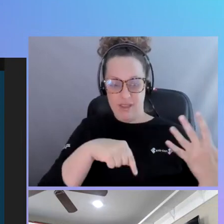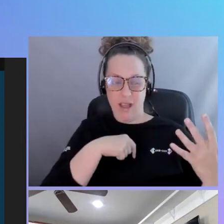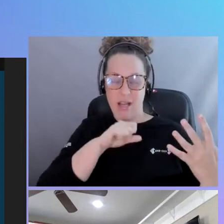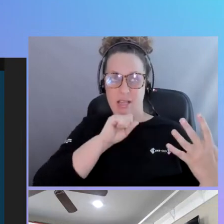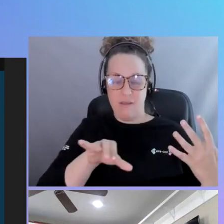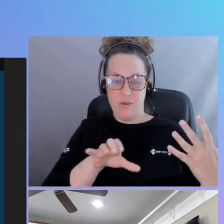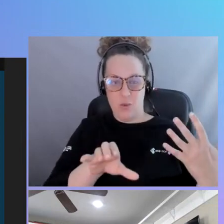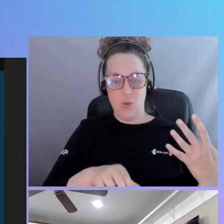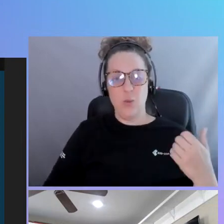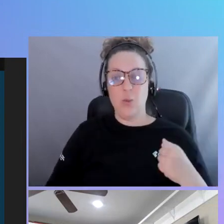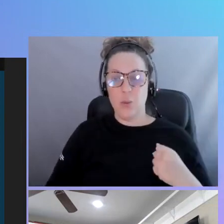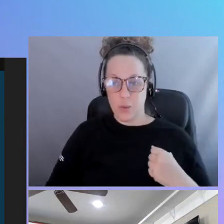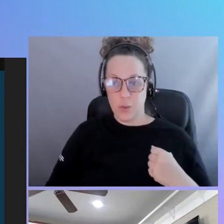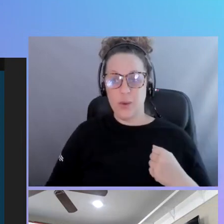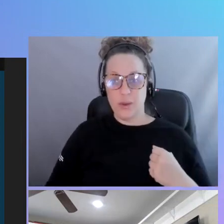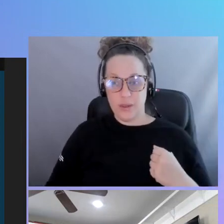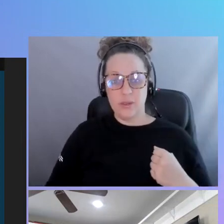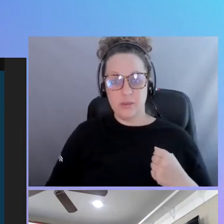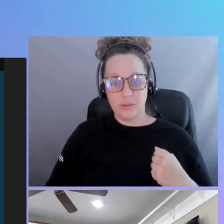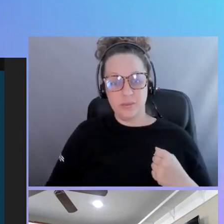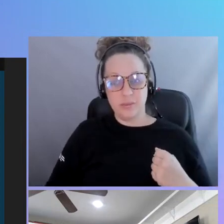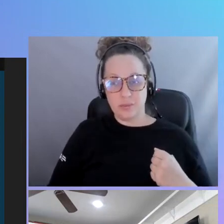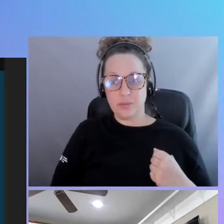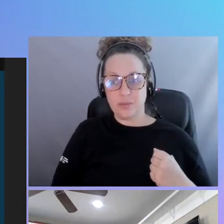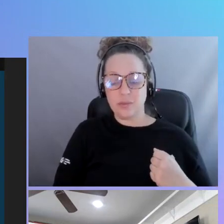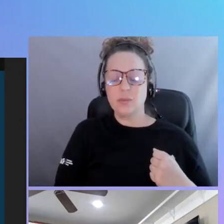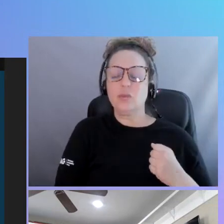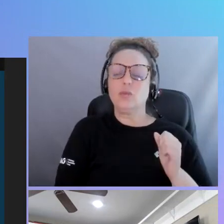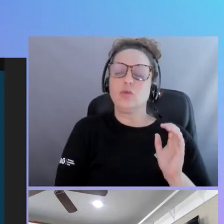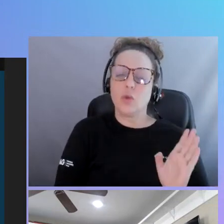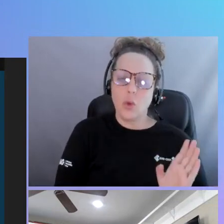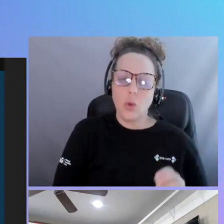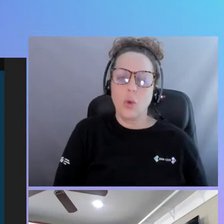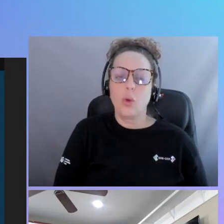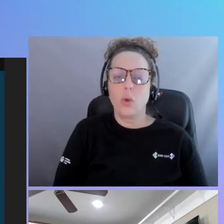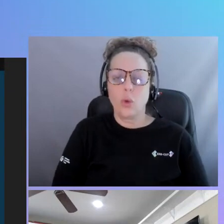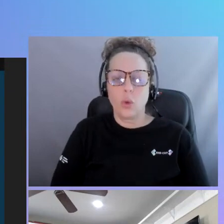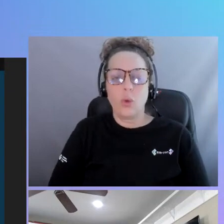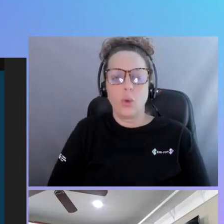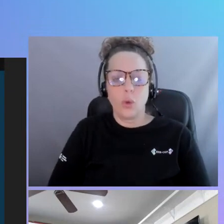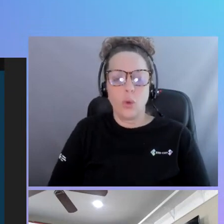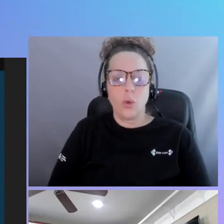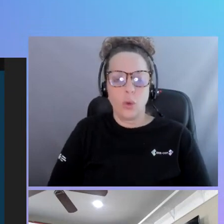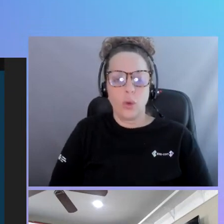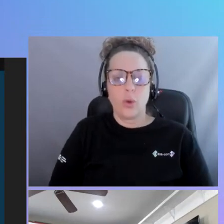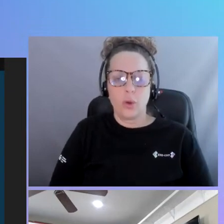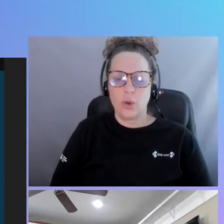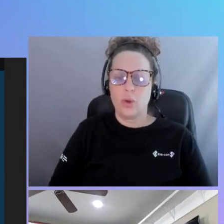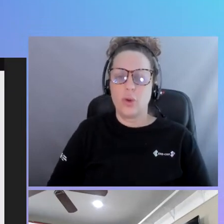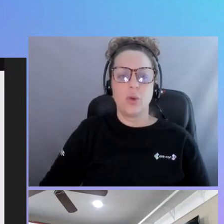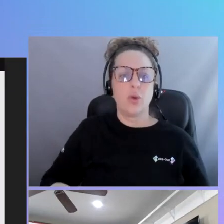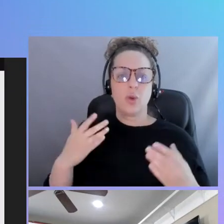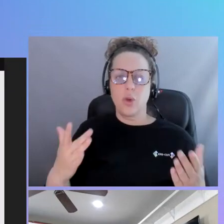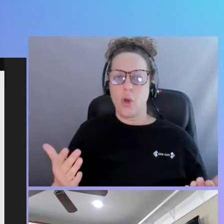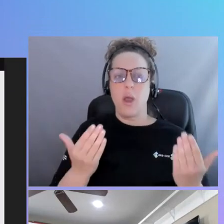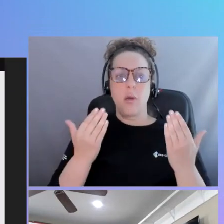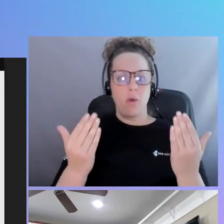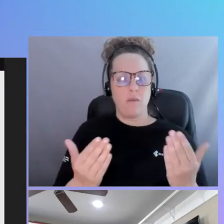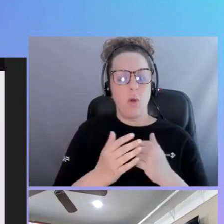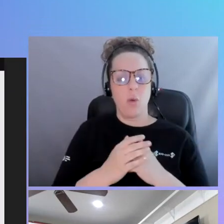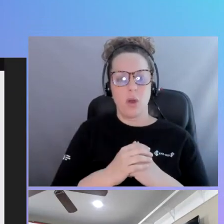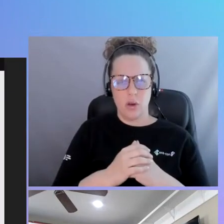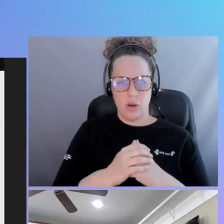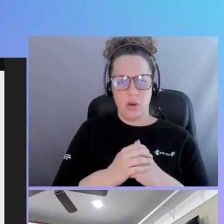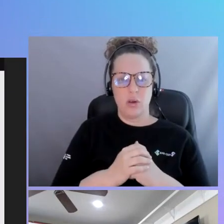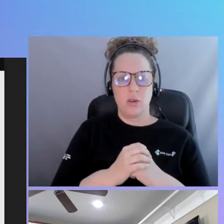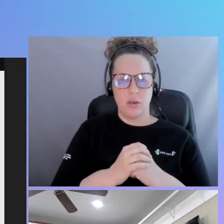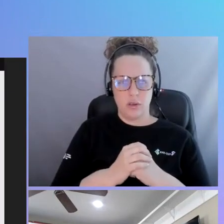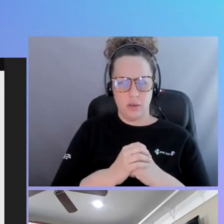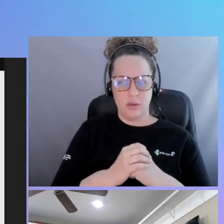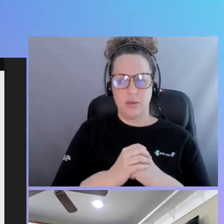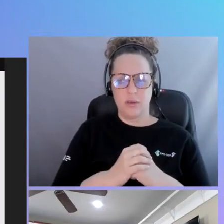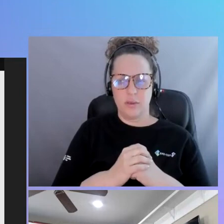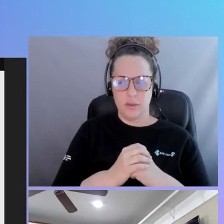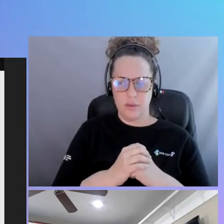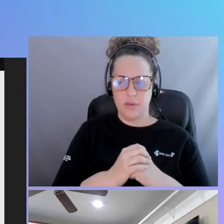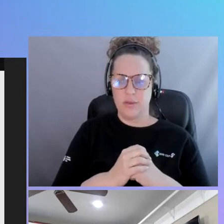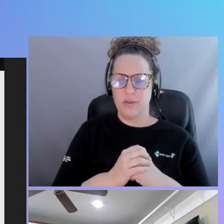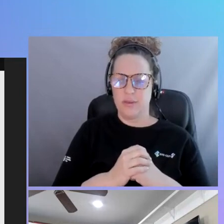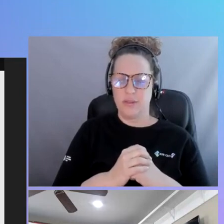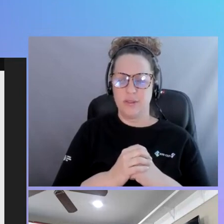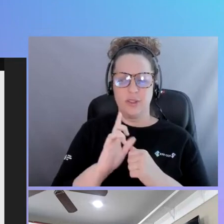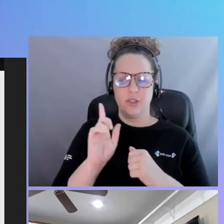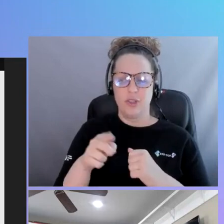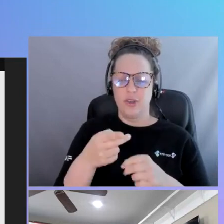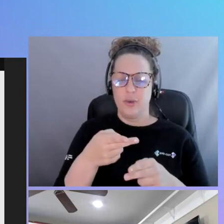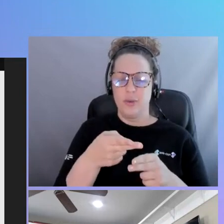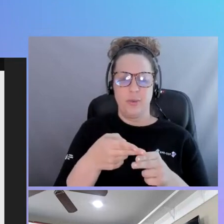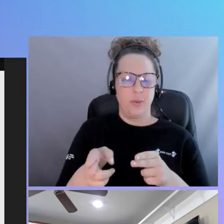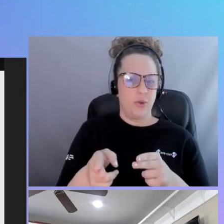do. So So let's go ahead and move forward. Just a brief pause